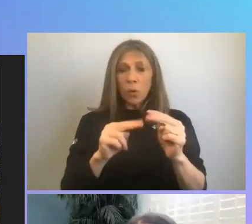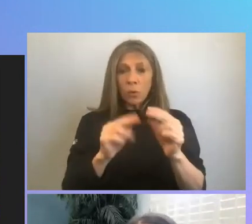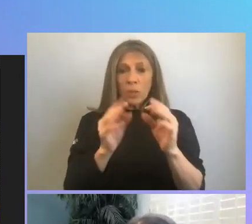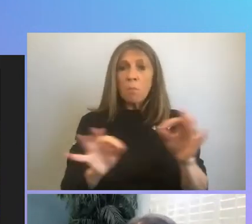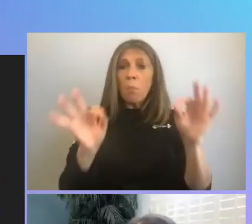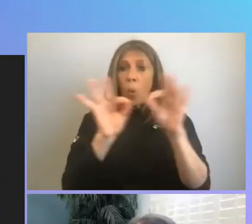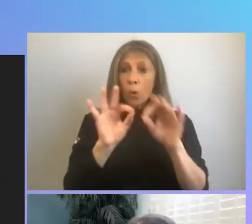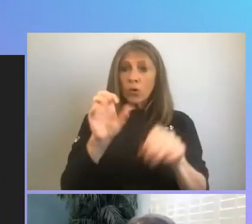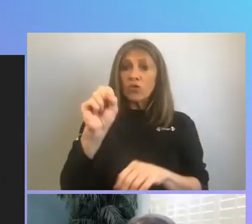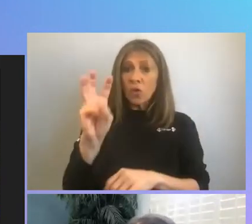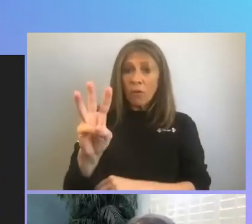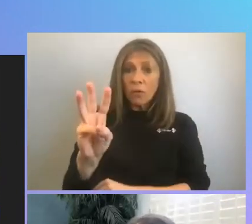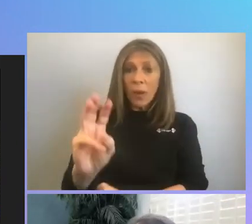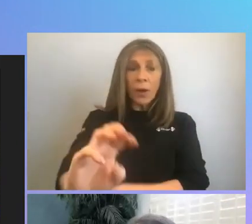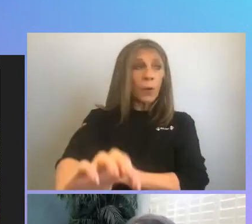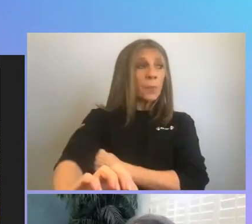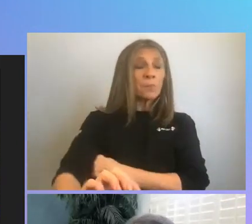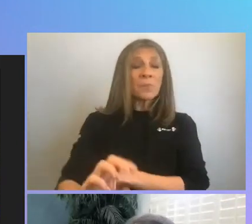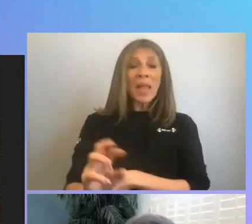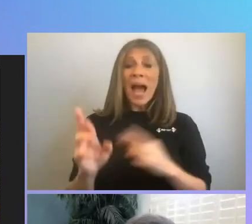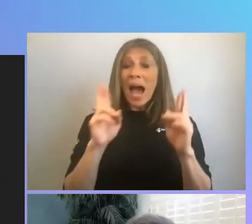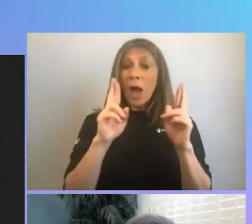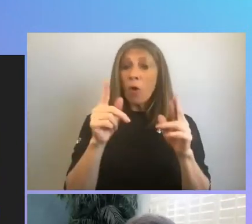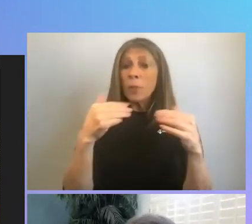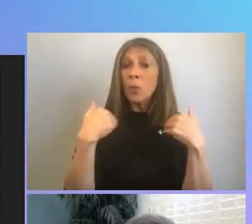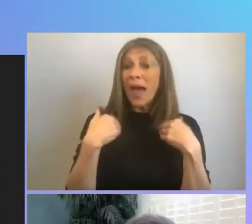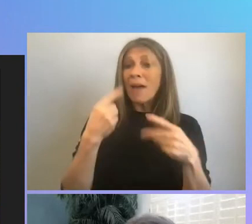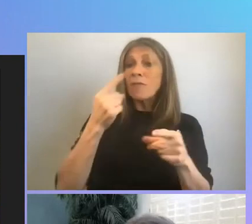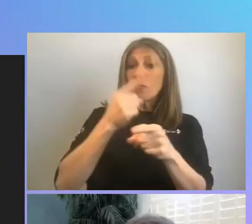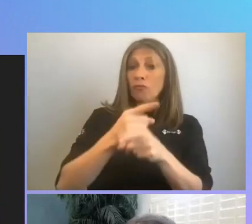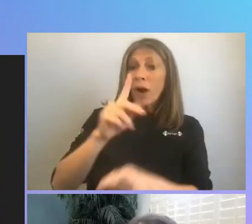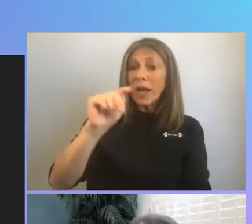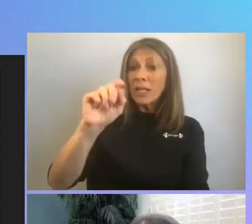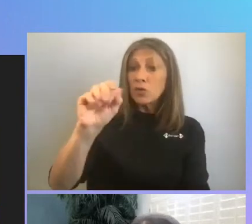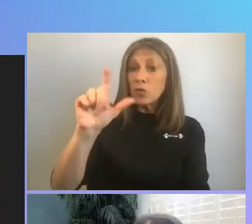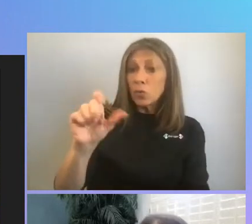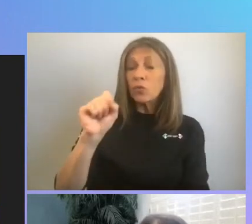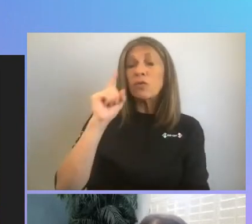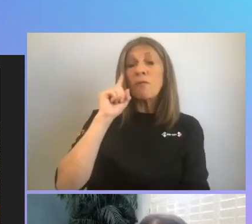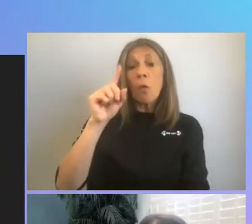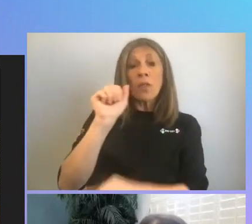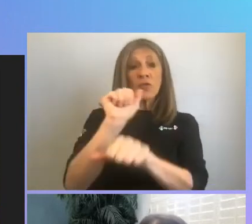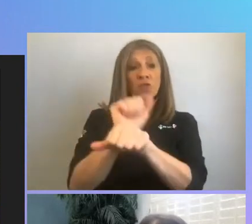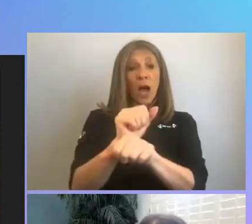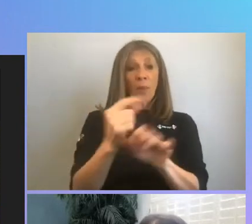you have the right tools for the job. I'm showing on screen an